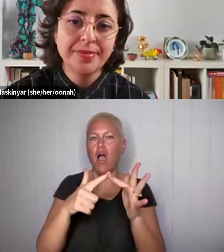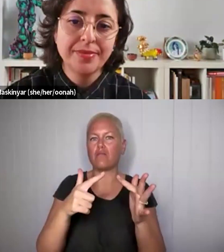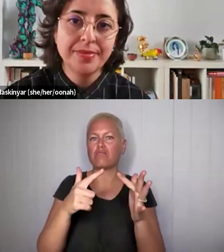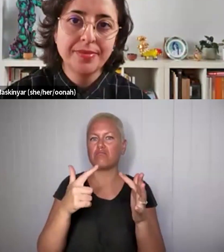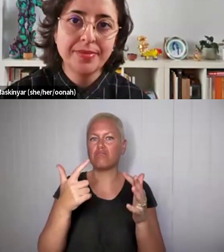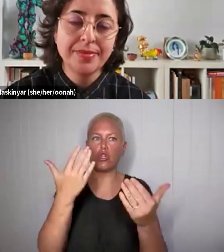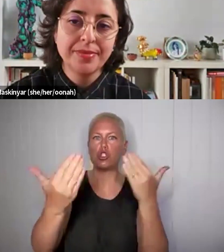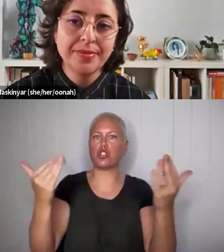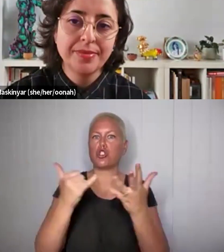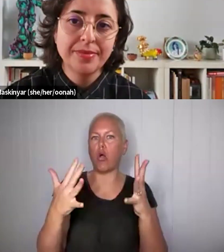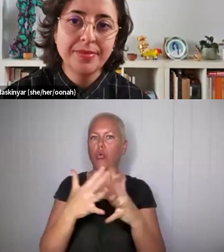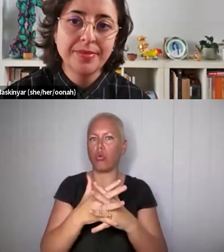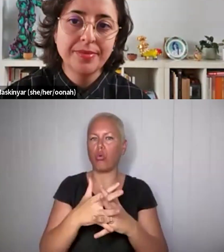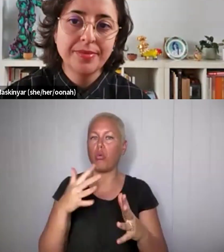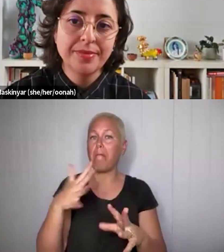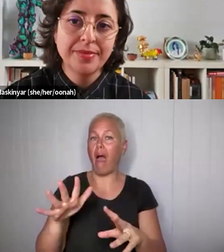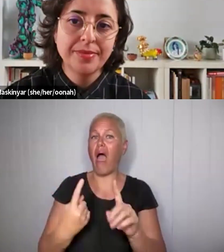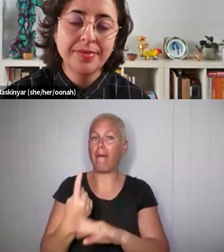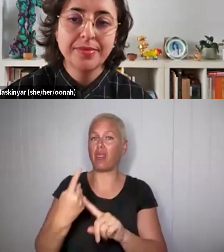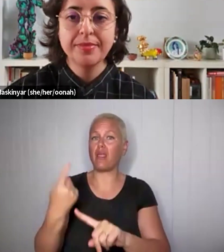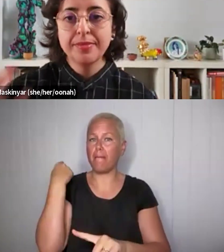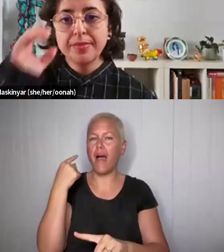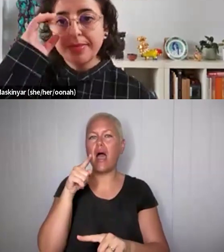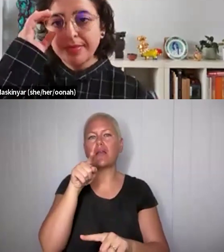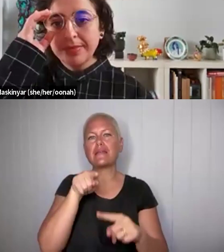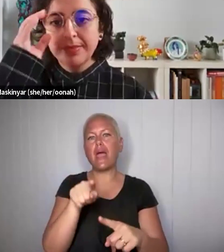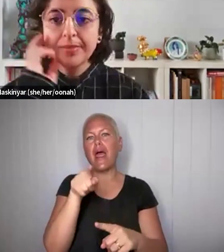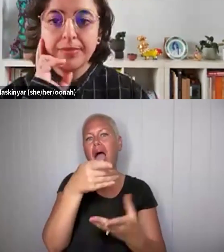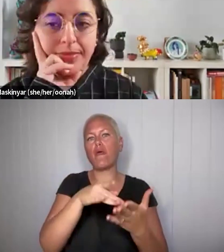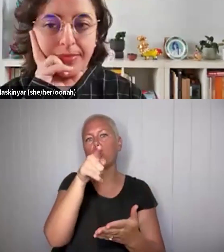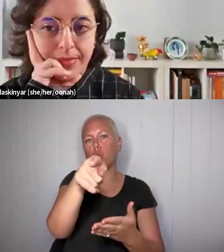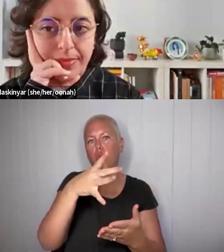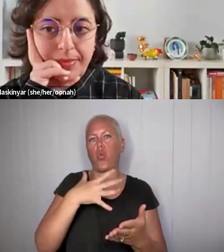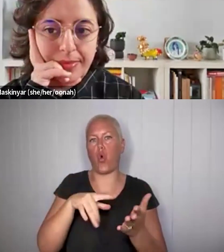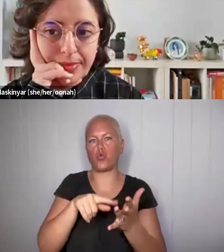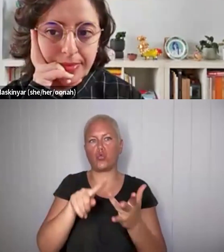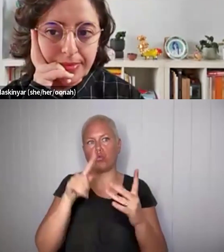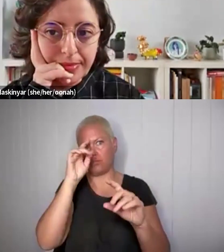past. It is around what you want to consider how that makes sense to what you are putting forward,